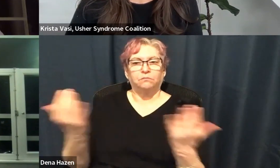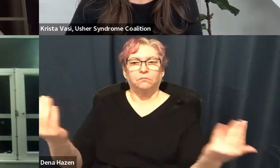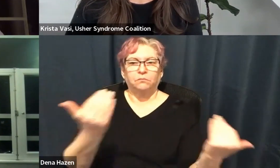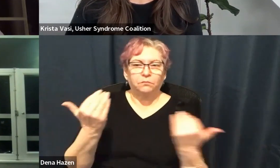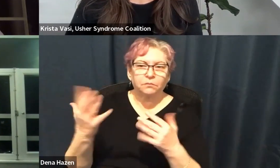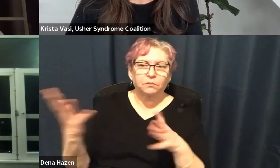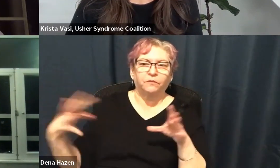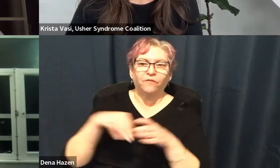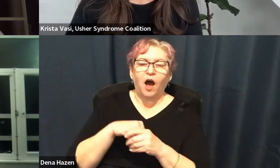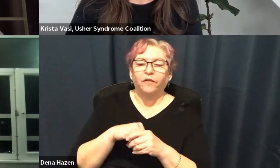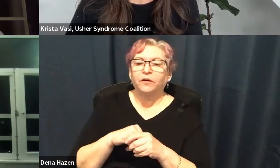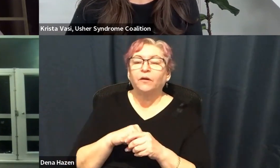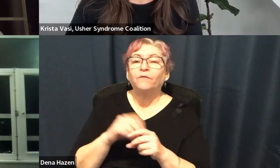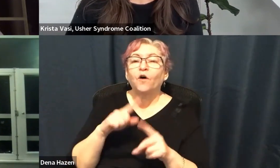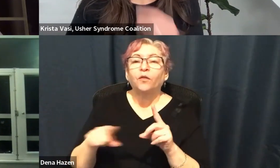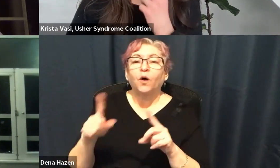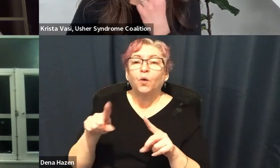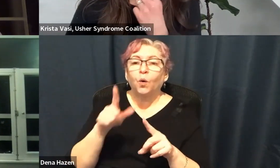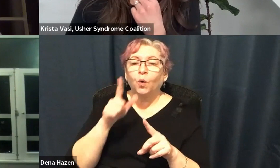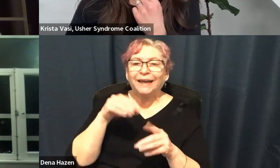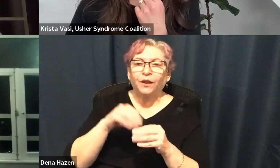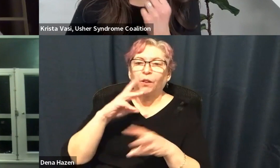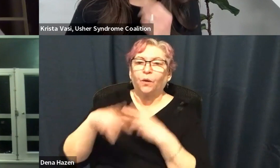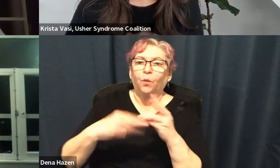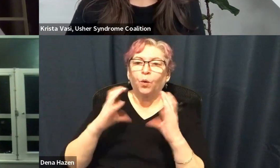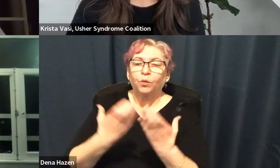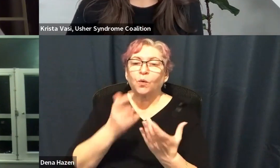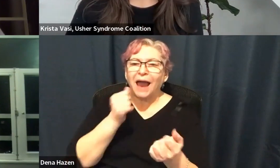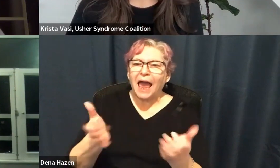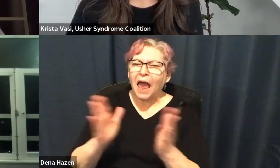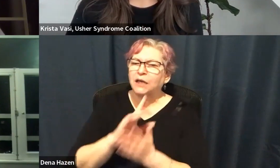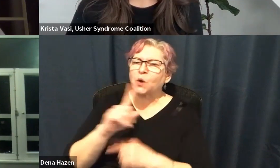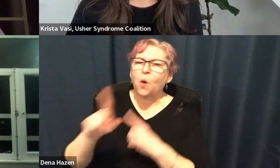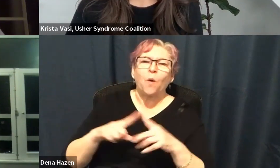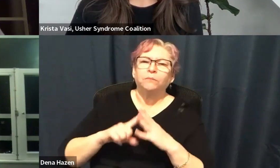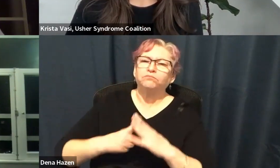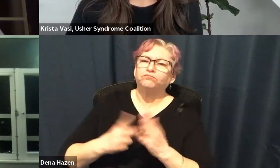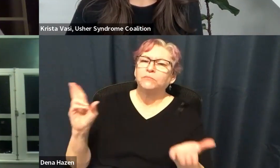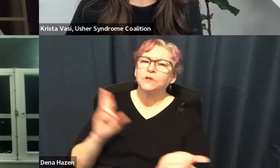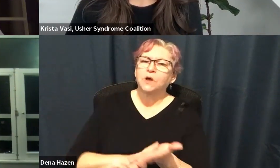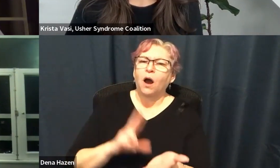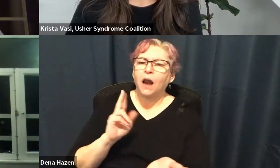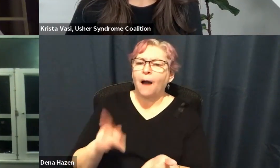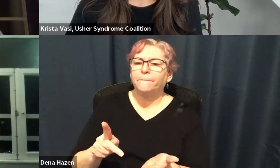But for those of those of you around the world asking when they can, when you can sign up, it will be,